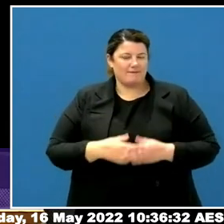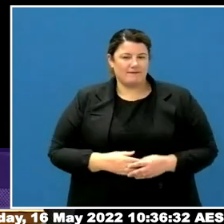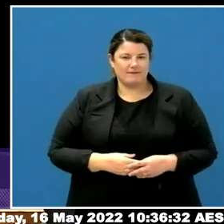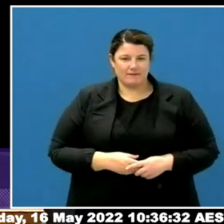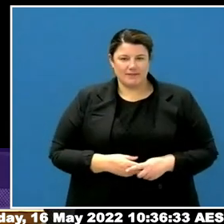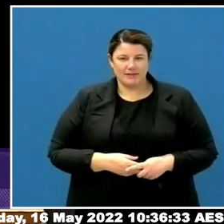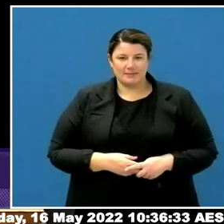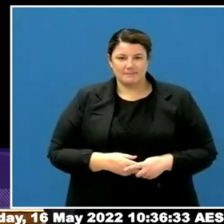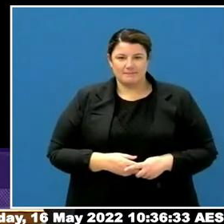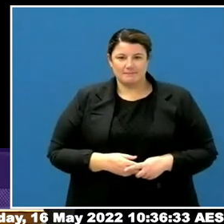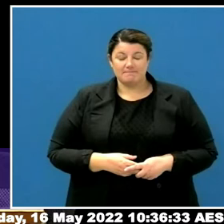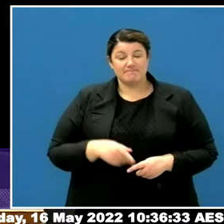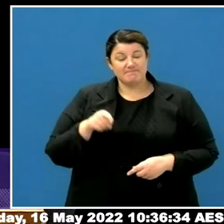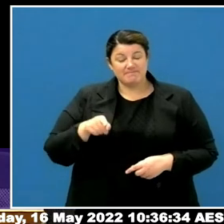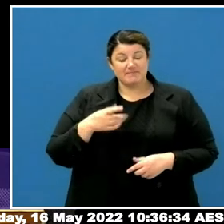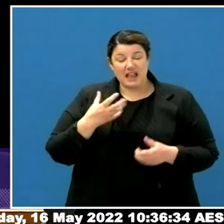Simon lives with intellectual disability and Autism.